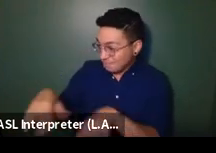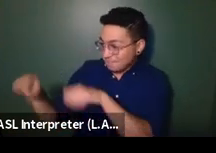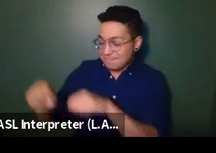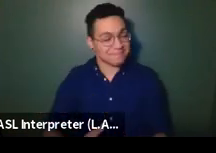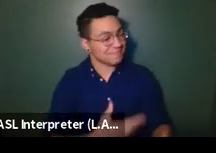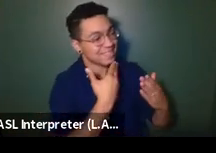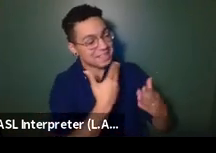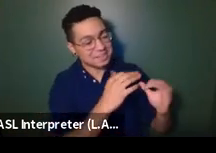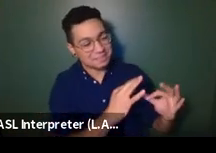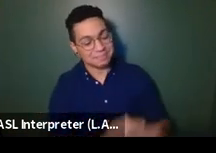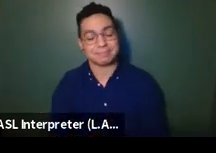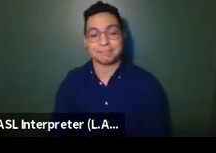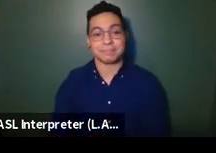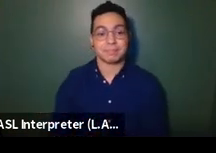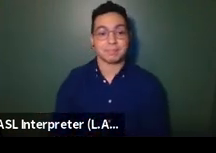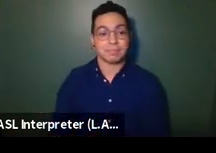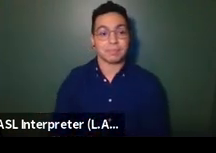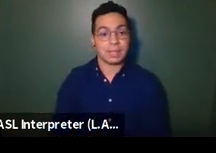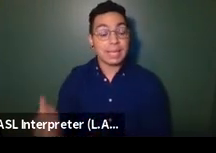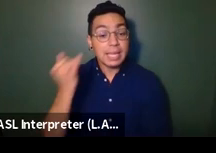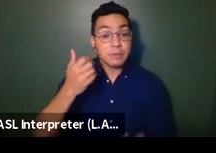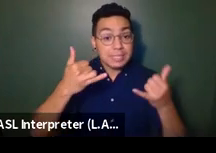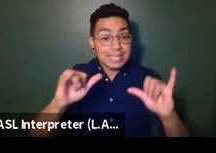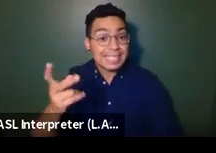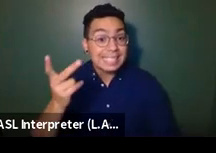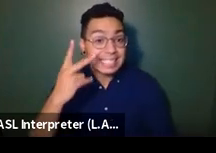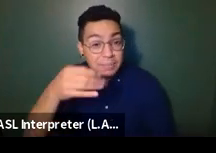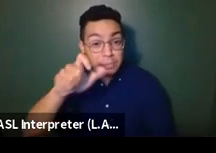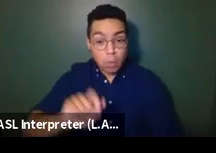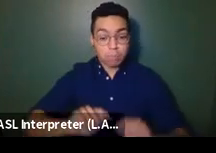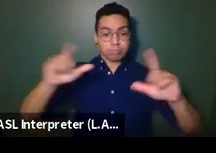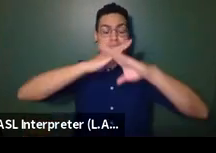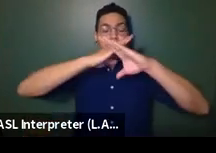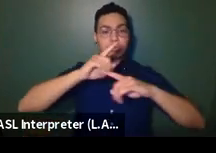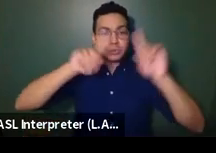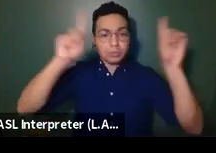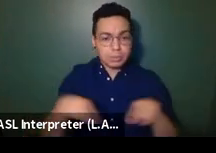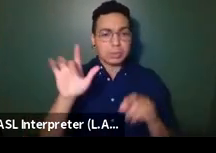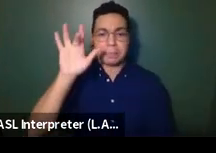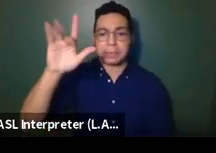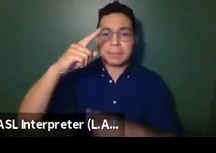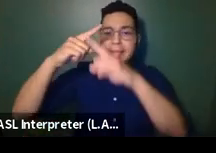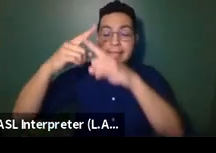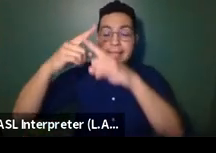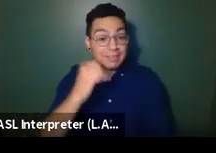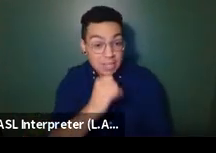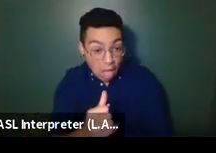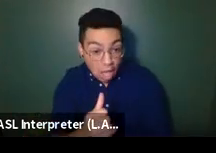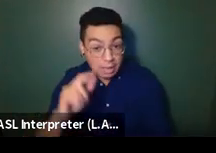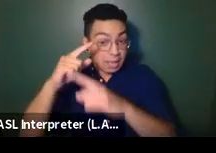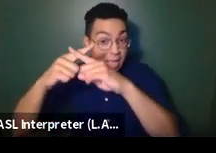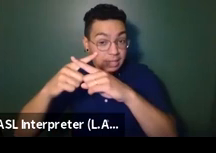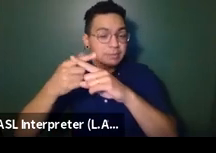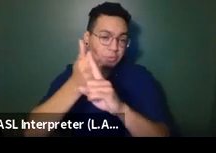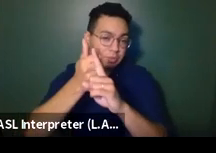ESD 189 - Amy Colburn: Alright, so if that poll is still up for you. There's a little x at the top, it might have gone away. But if it didn't, you can go ahead and close that for yourself. So it's out of your way.